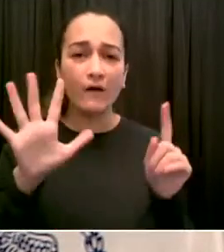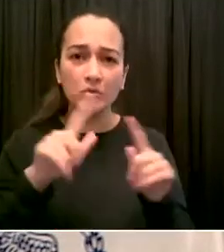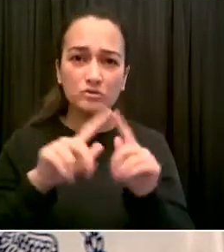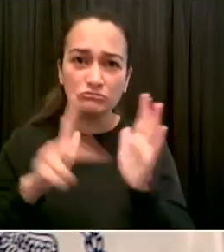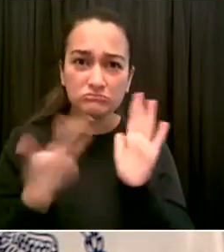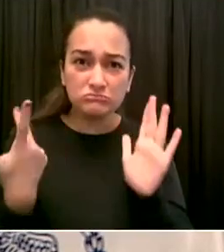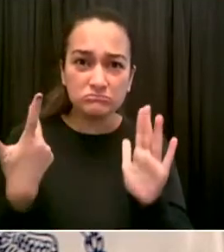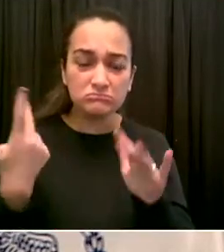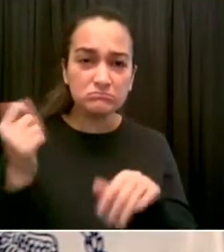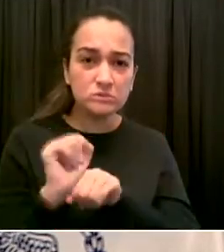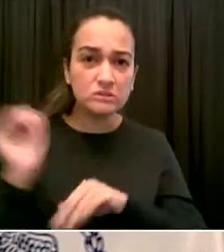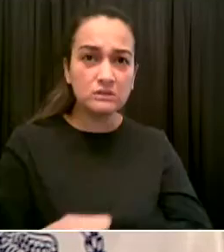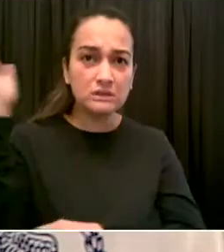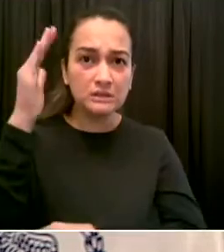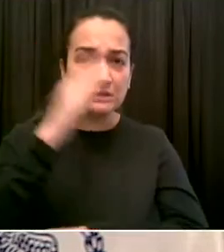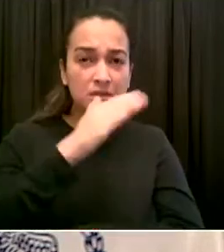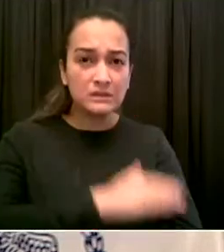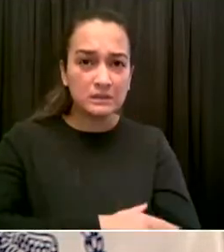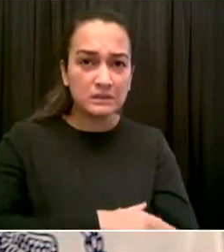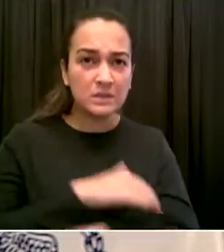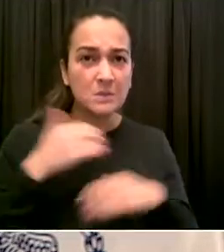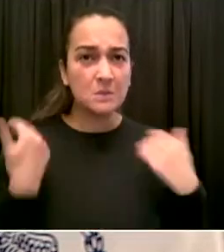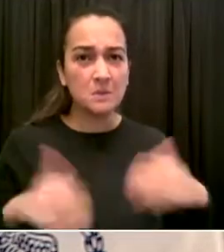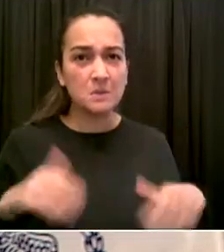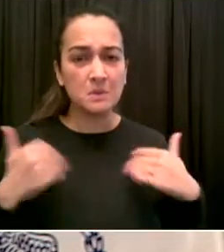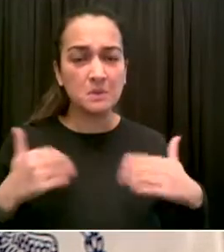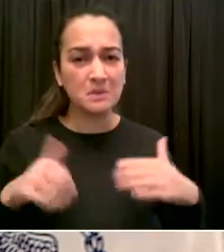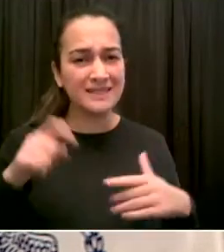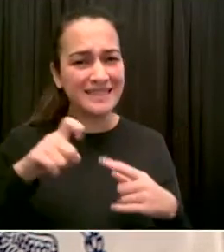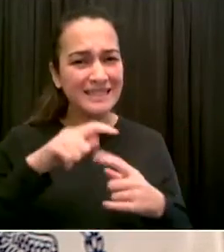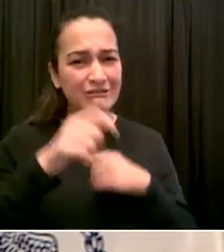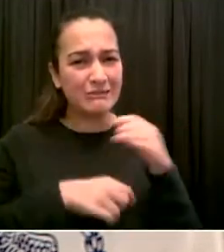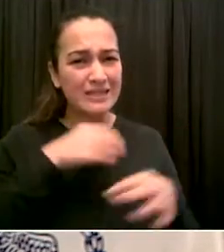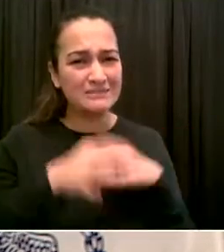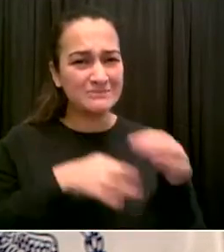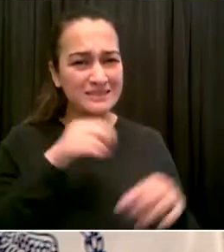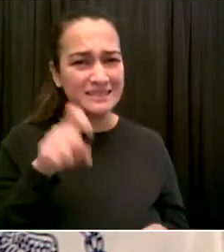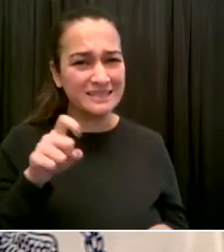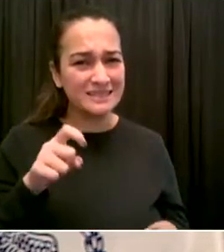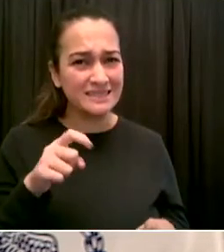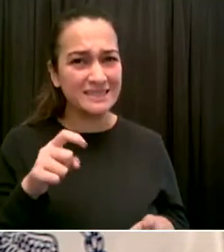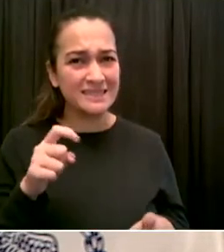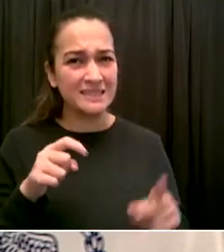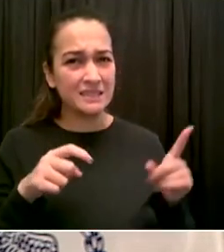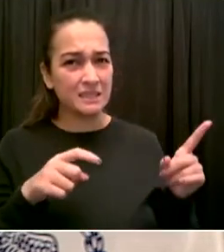COME AND. I REMEMBER EARLIER N IT HE